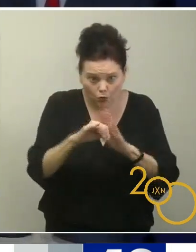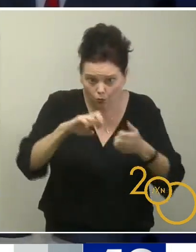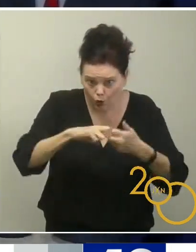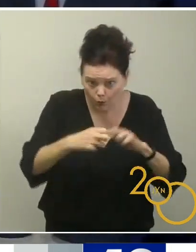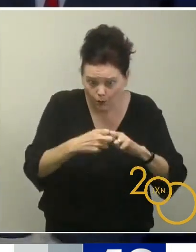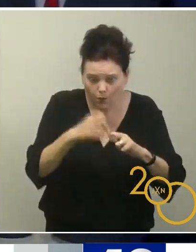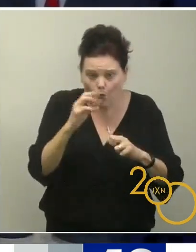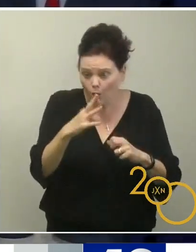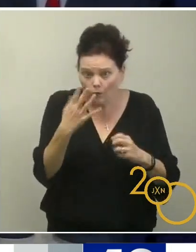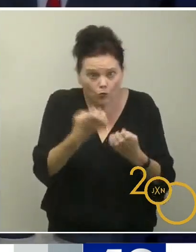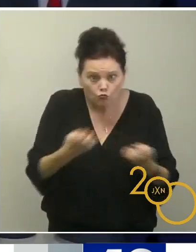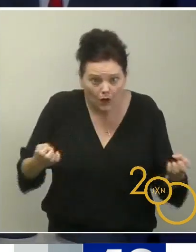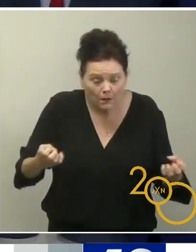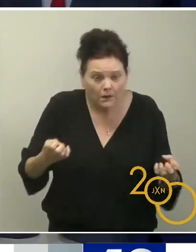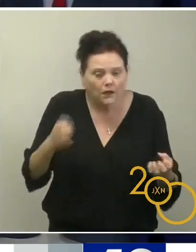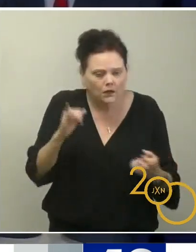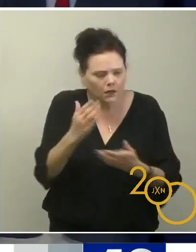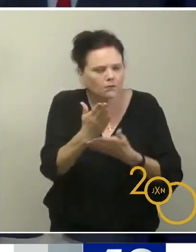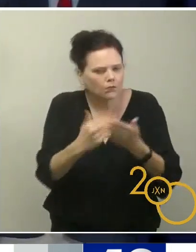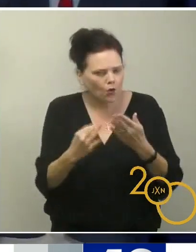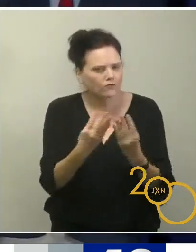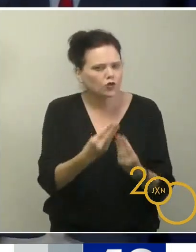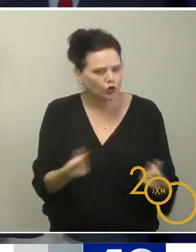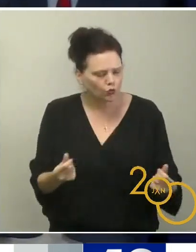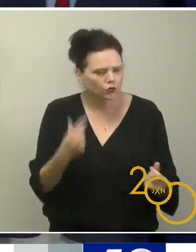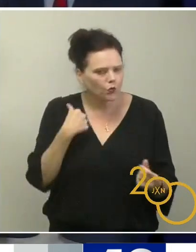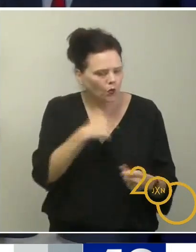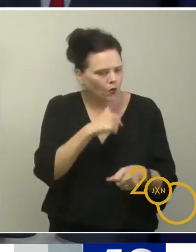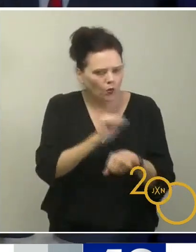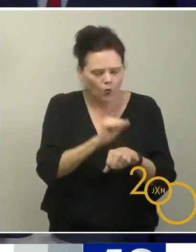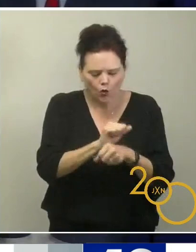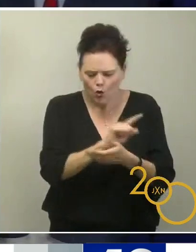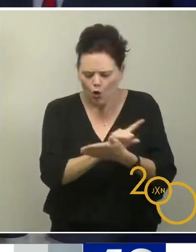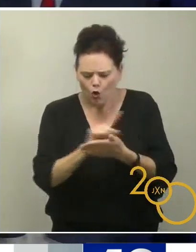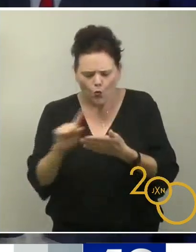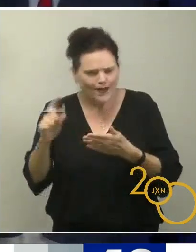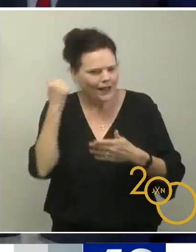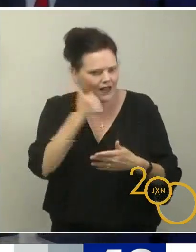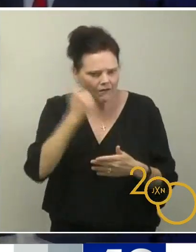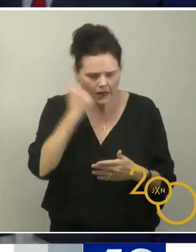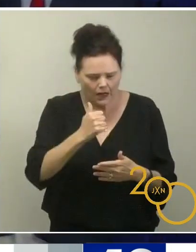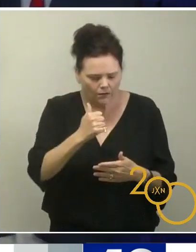WERE ALL WORKING AND IDENTIFYING PROBLEMS. WORKING ON SOLUTIONS THAT WERE GONNA COME UP WITH AN END THAT IS GOING TO BE GREAT FOR THE